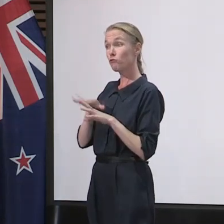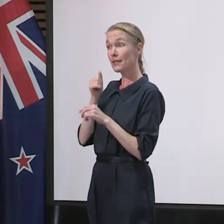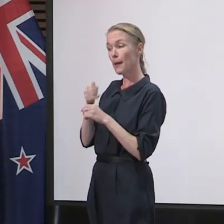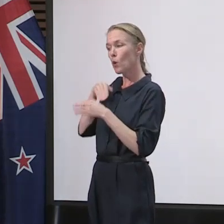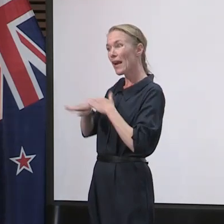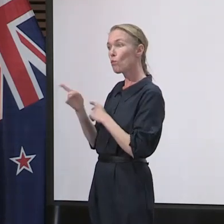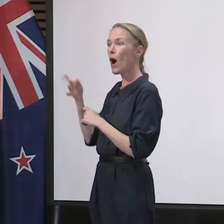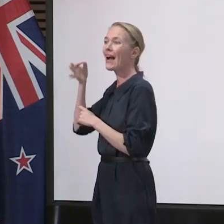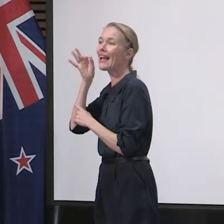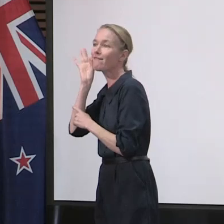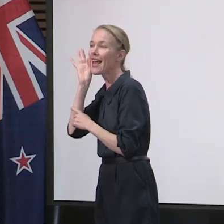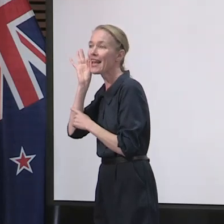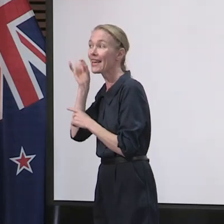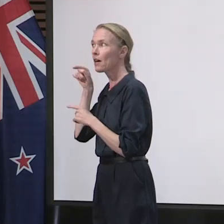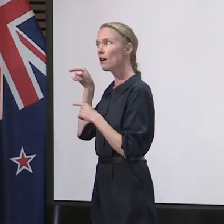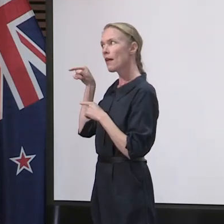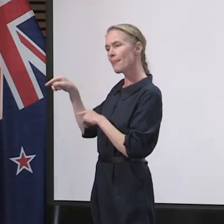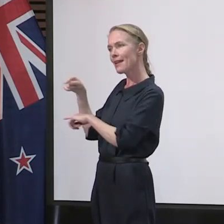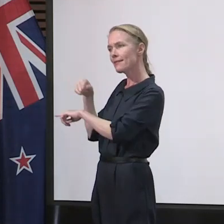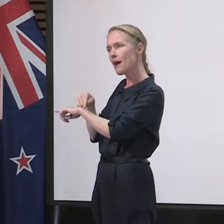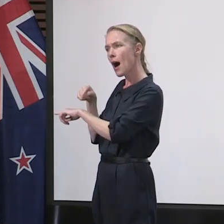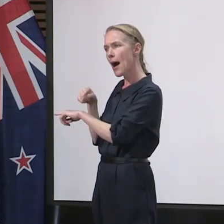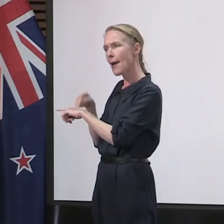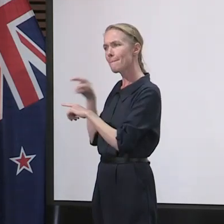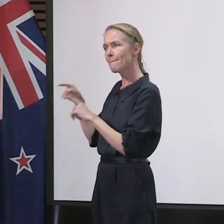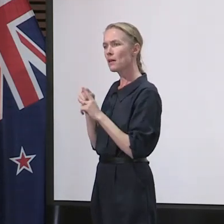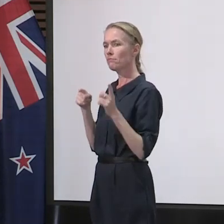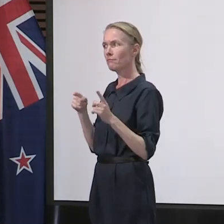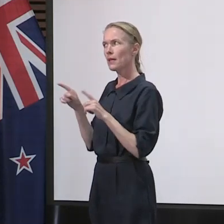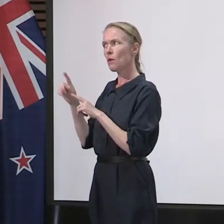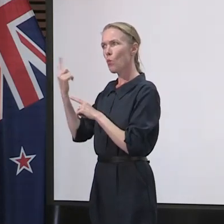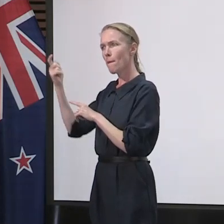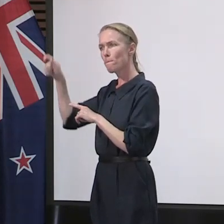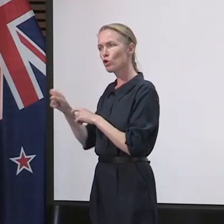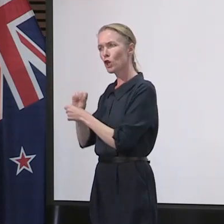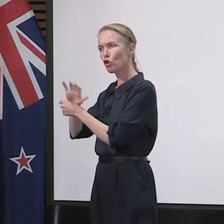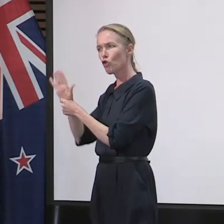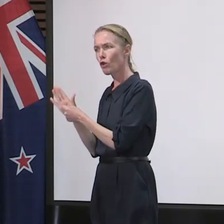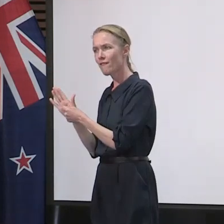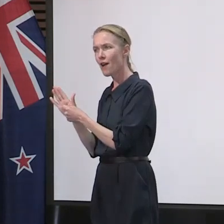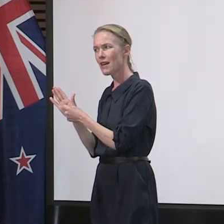to be pushed out to people who